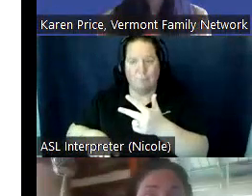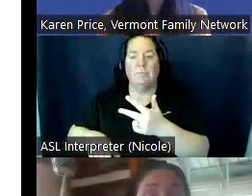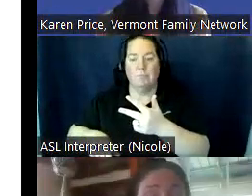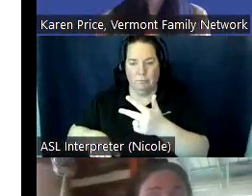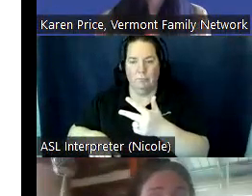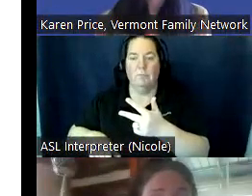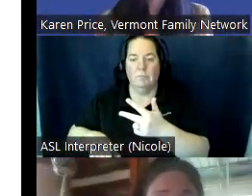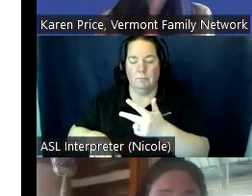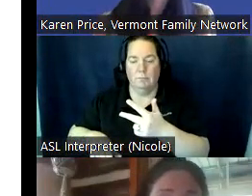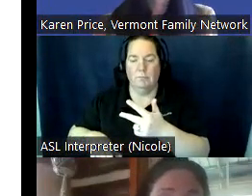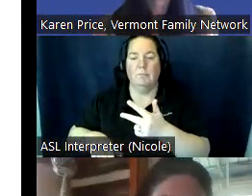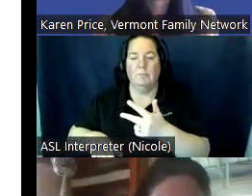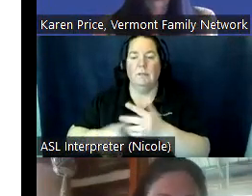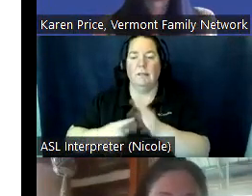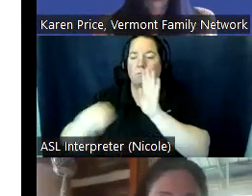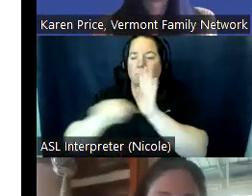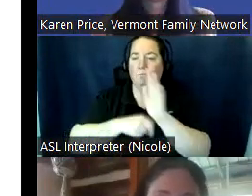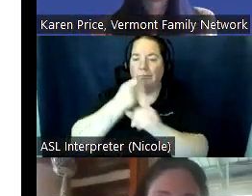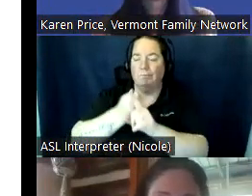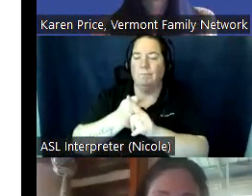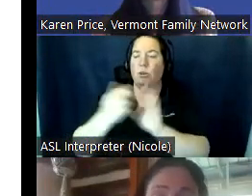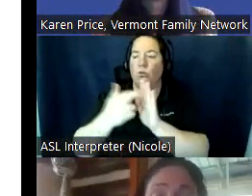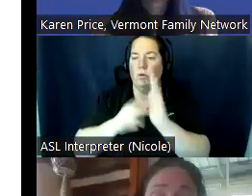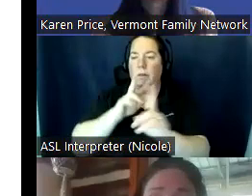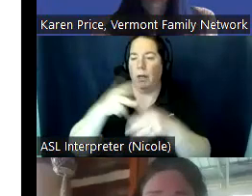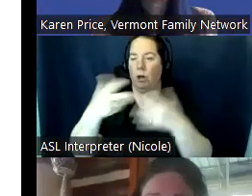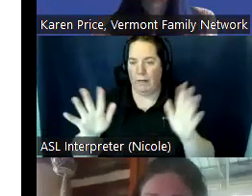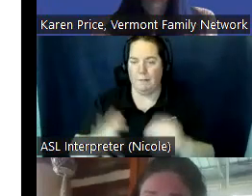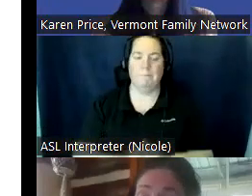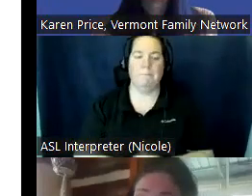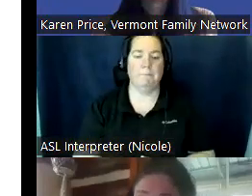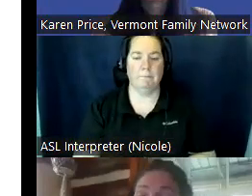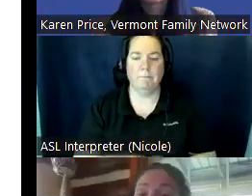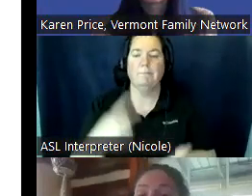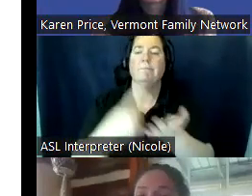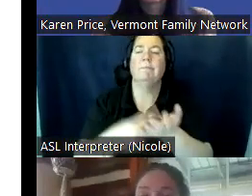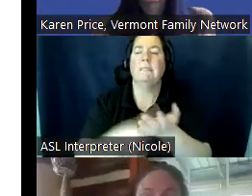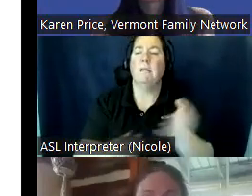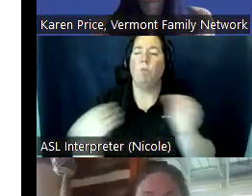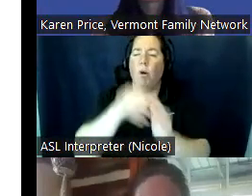the adverse effect rules apply. We're going to talk about this more next week, when we focus on